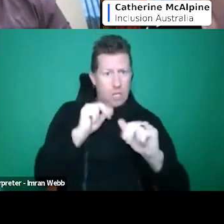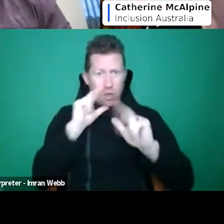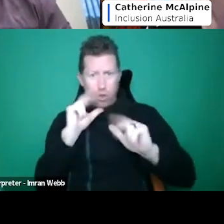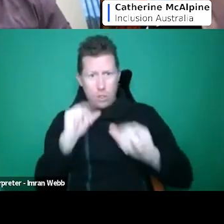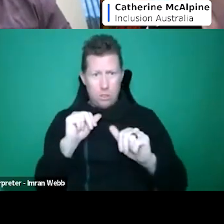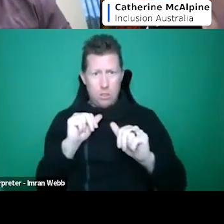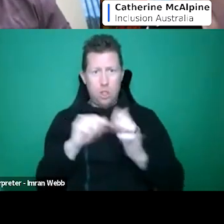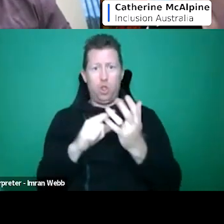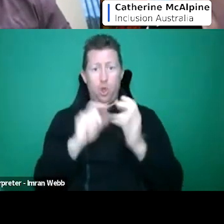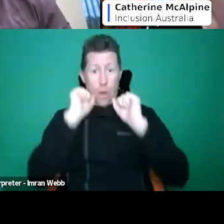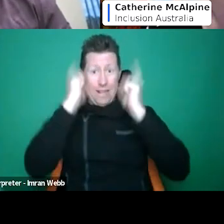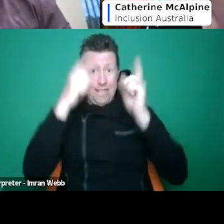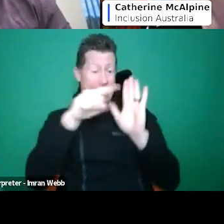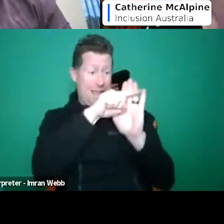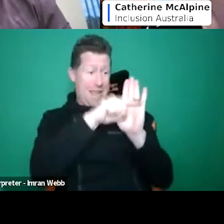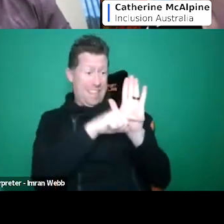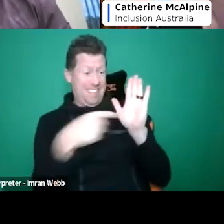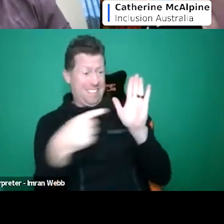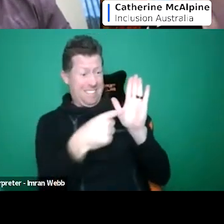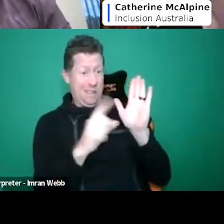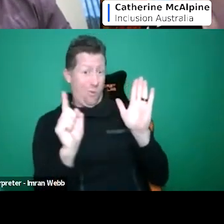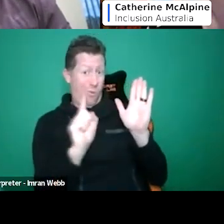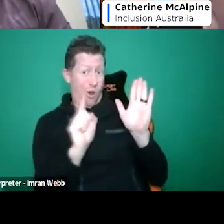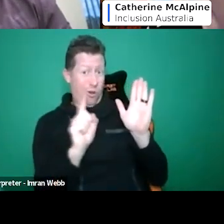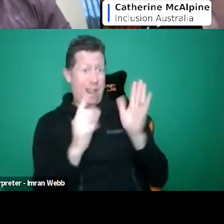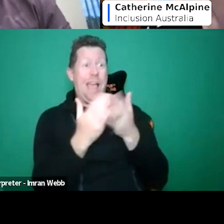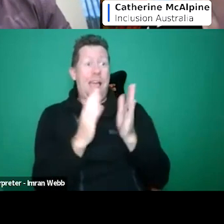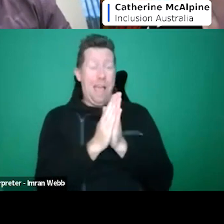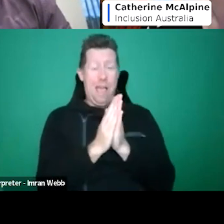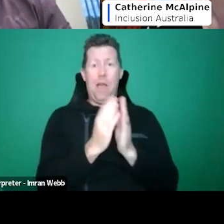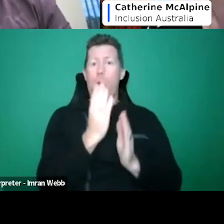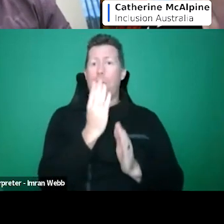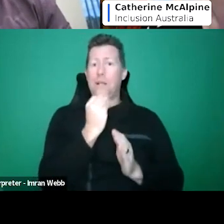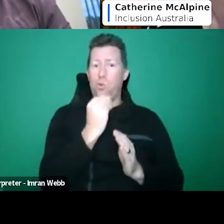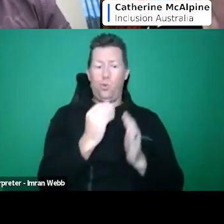ethics is in terms of the use of data, but also the need to capacity